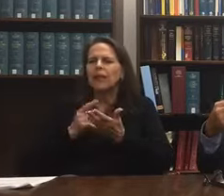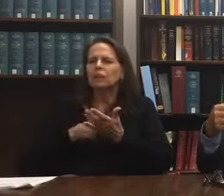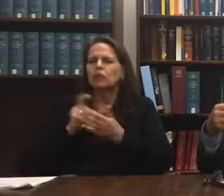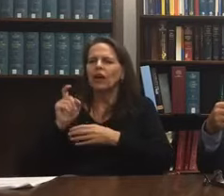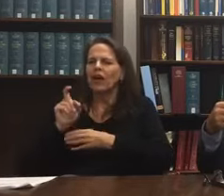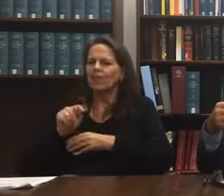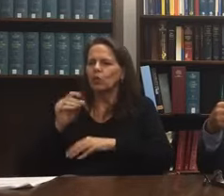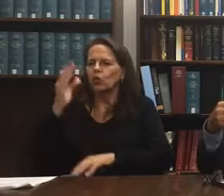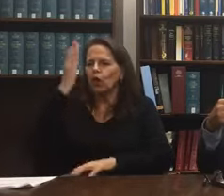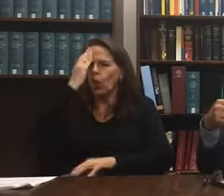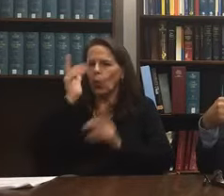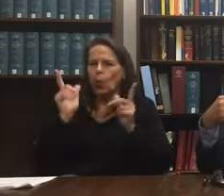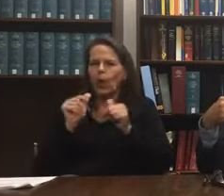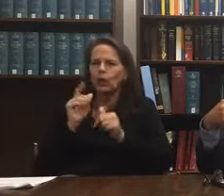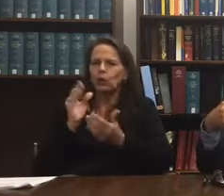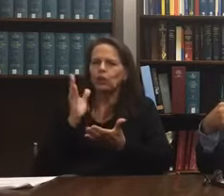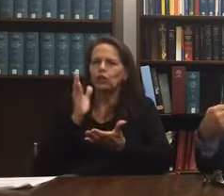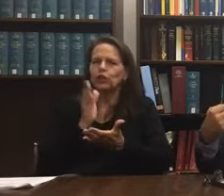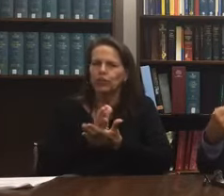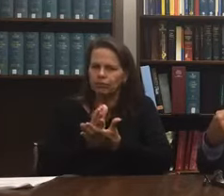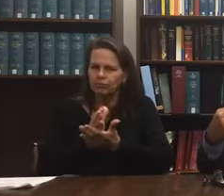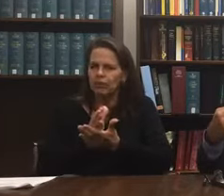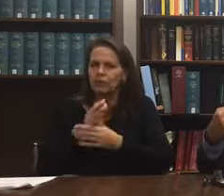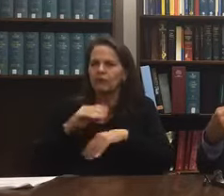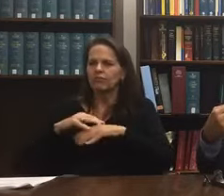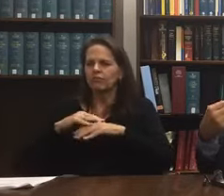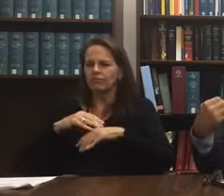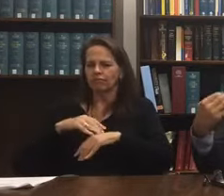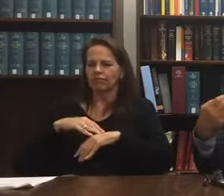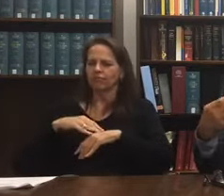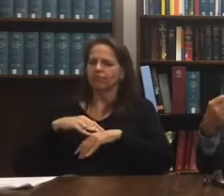you're ahead if you feel you've done a good job and they've done a bad job then